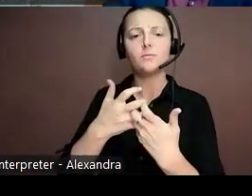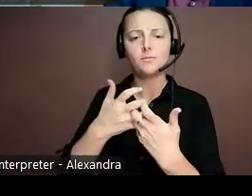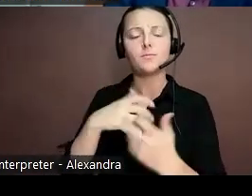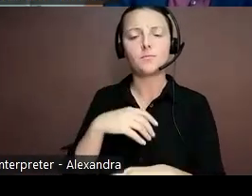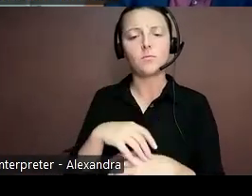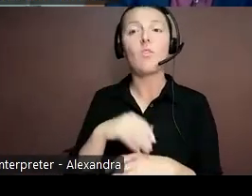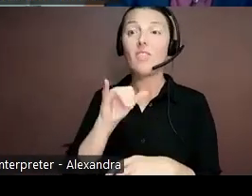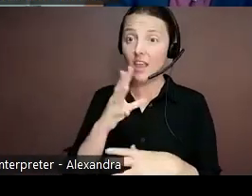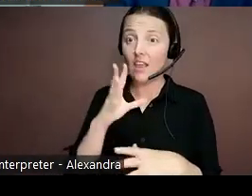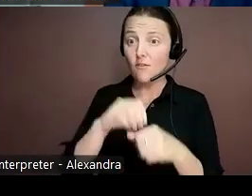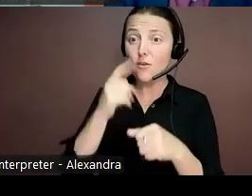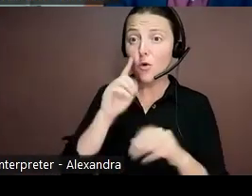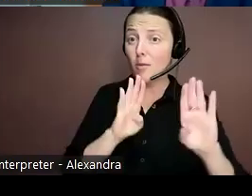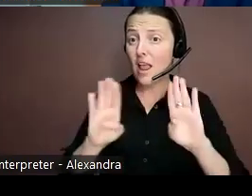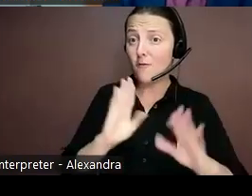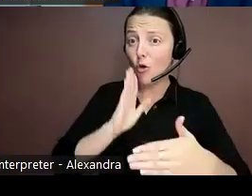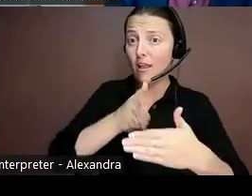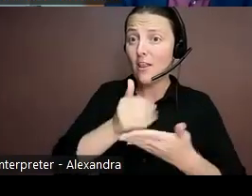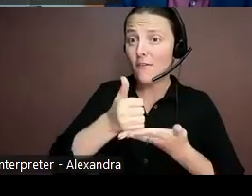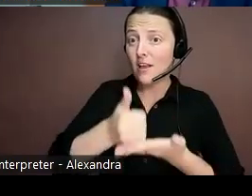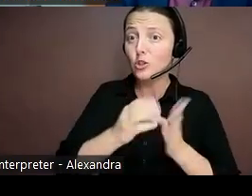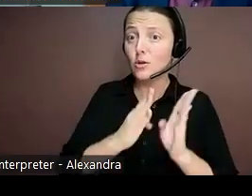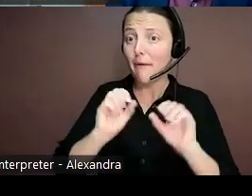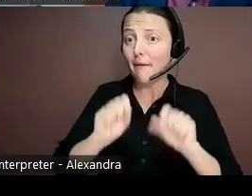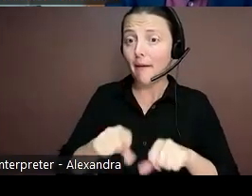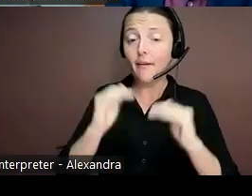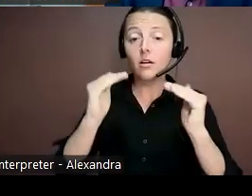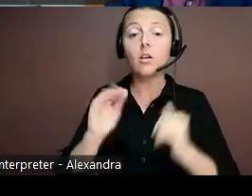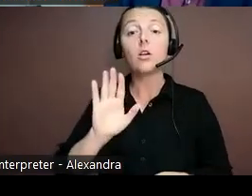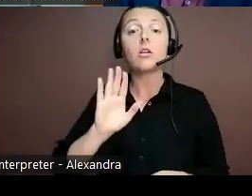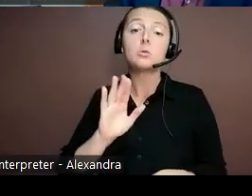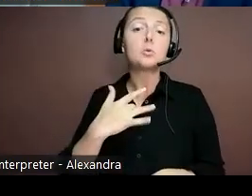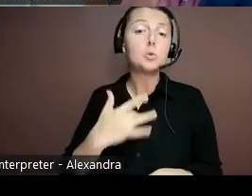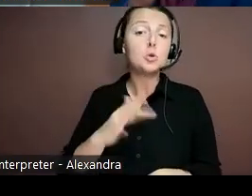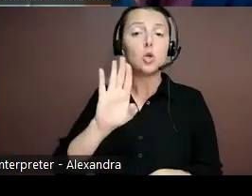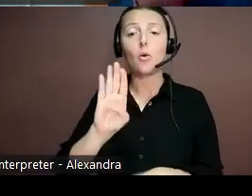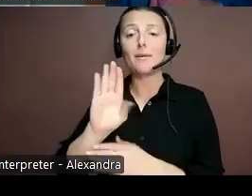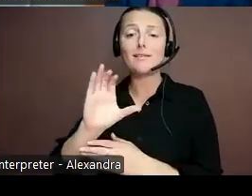psychologist takes the lead on this or your BCBA if you have somebody on staff now meu